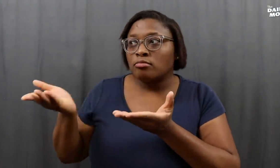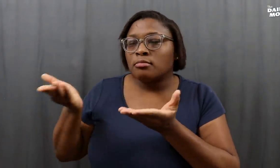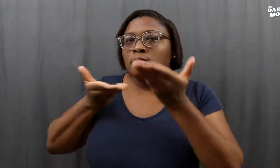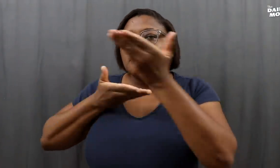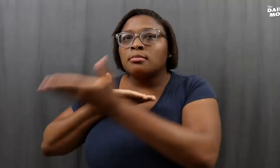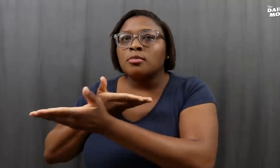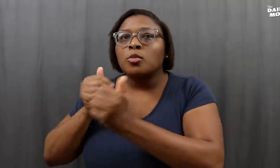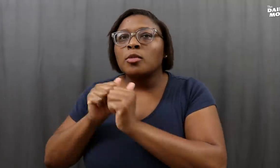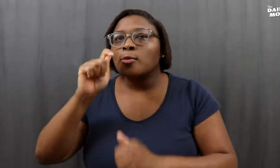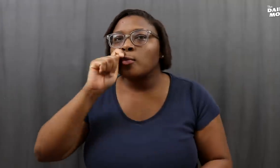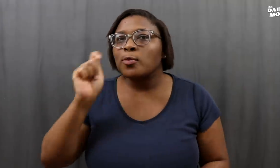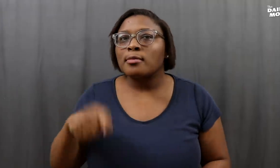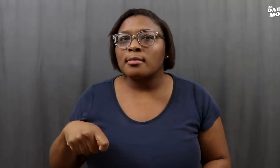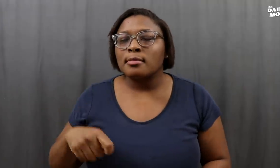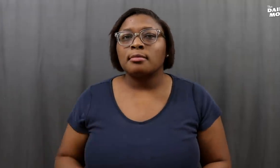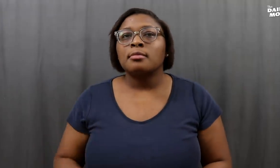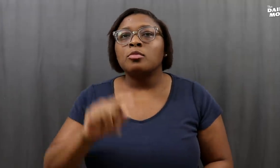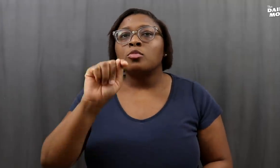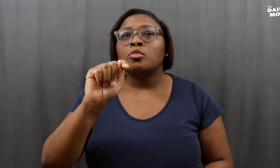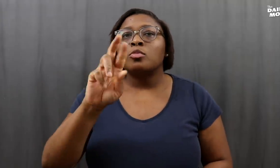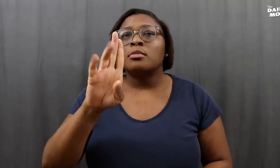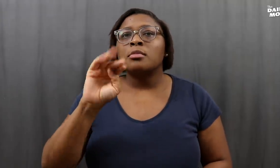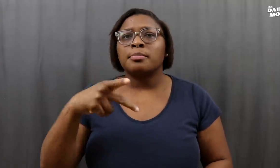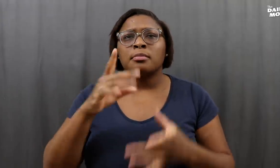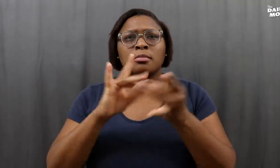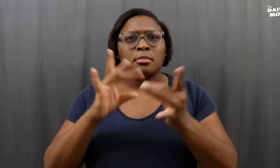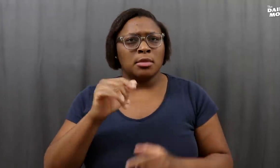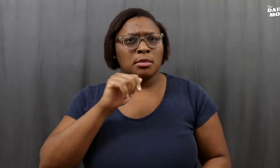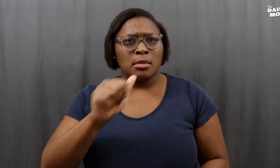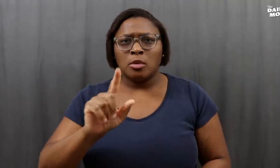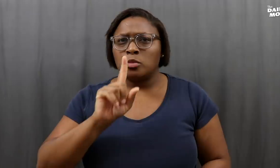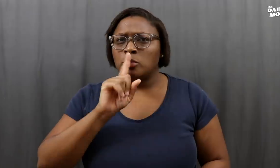chip with Ukraine. Trump said this was not true,